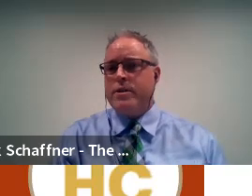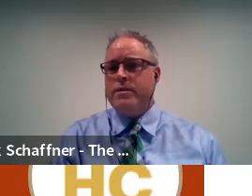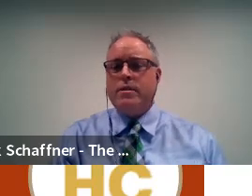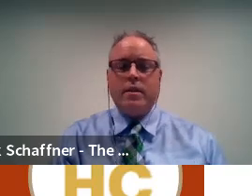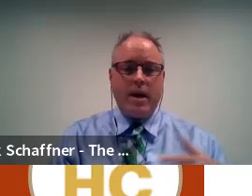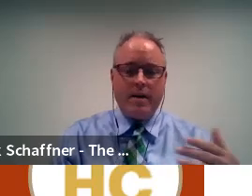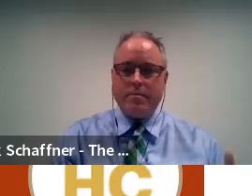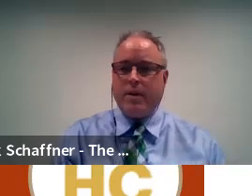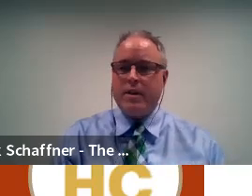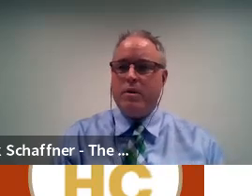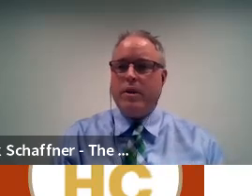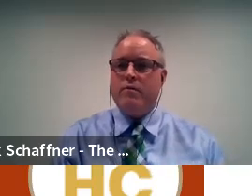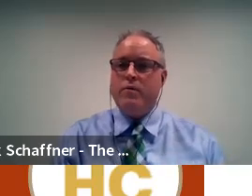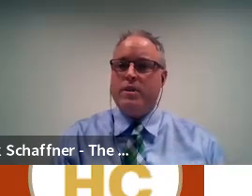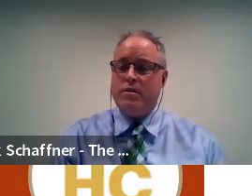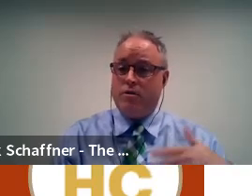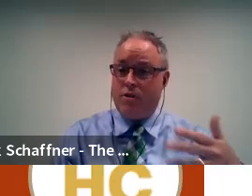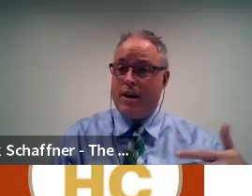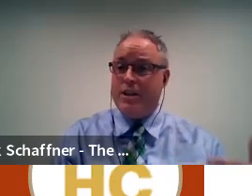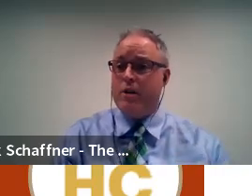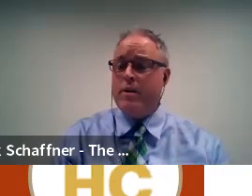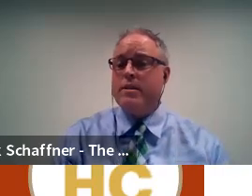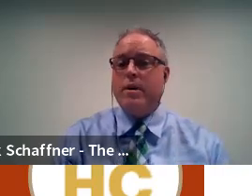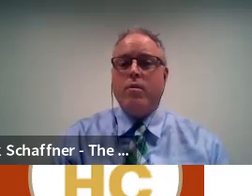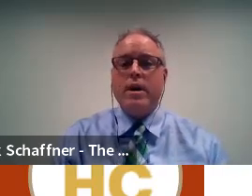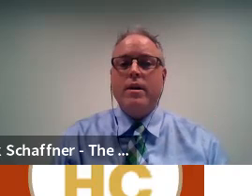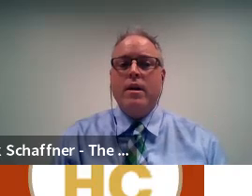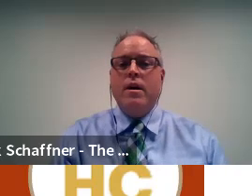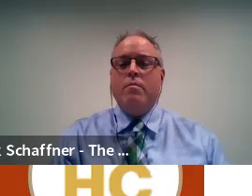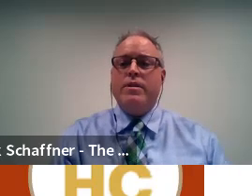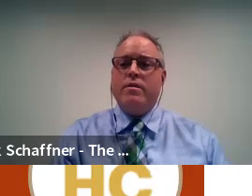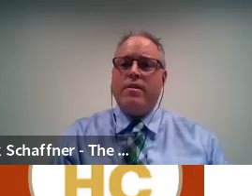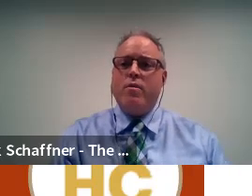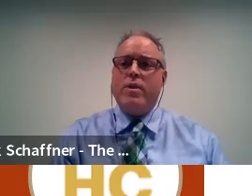questions, and they may have some things built in to try to generate some inquiry. But there's other